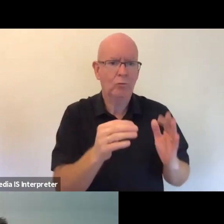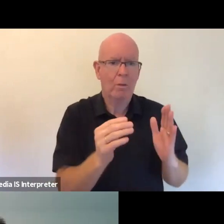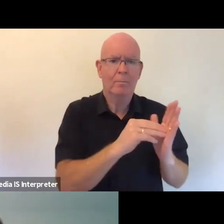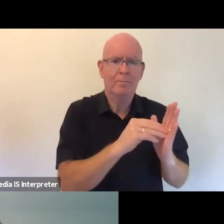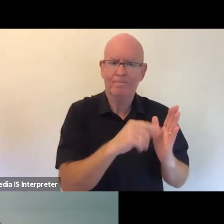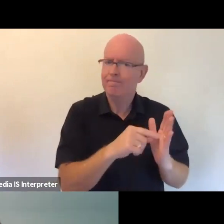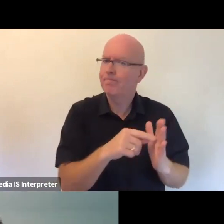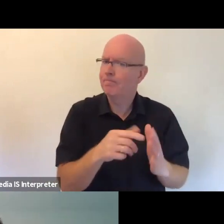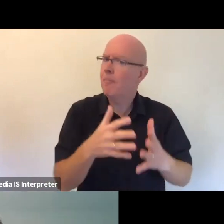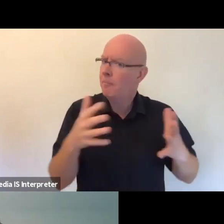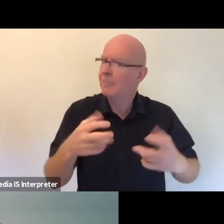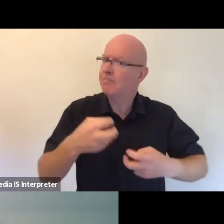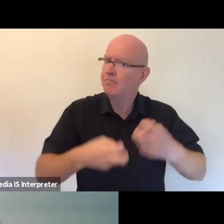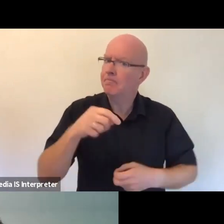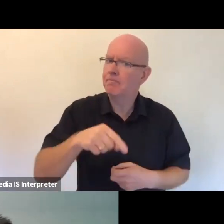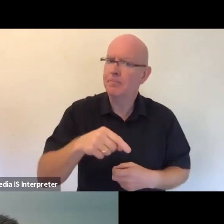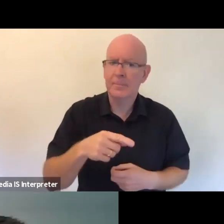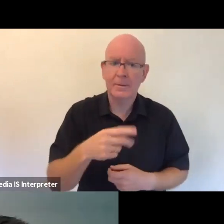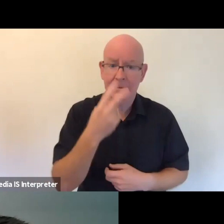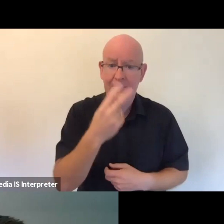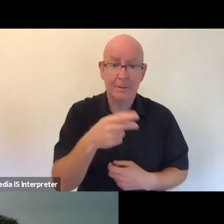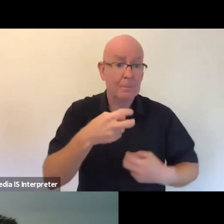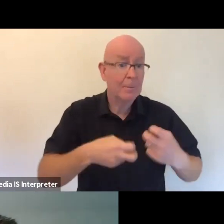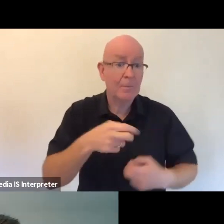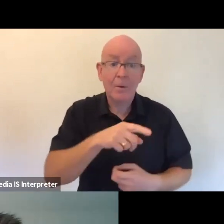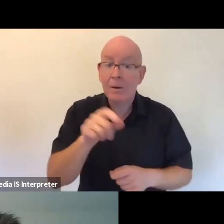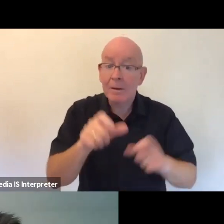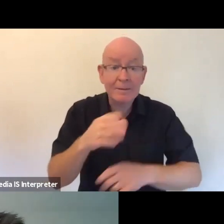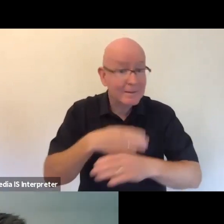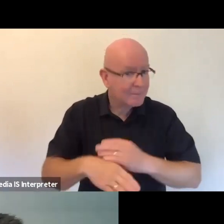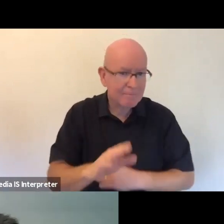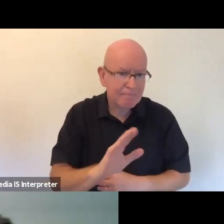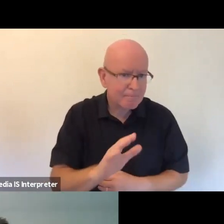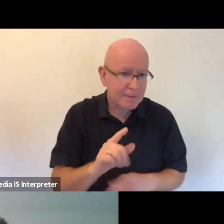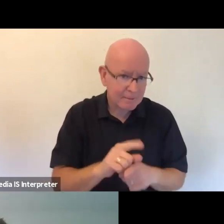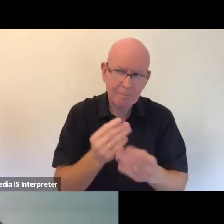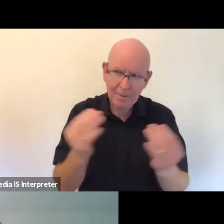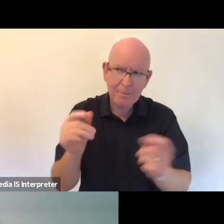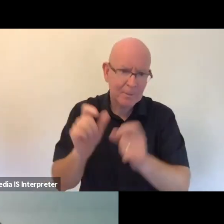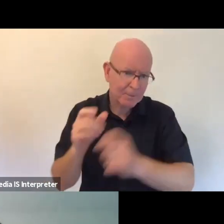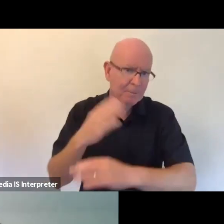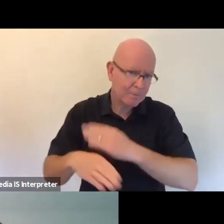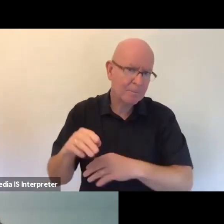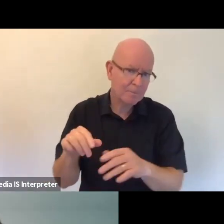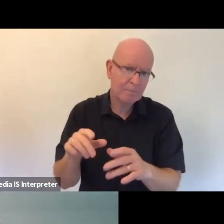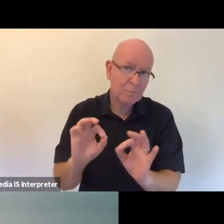who would benefit from disability allowance. And they carried out with all visits the disability assessment.